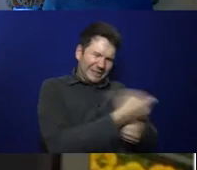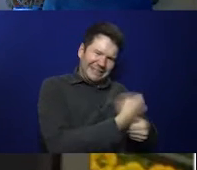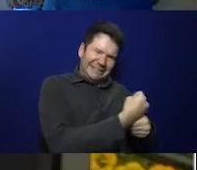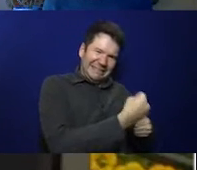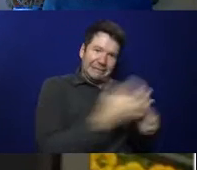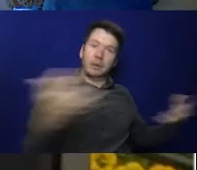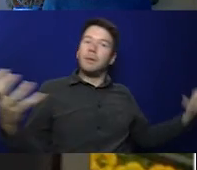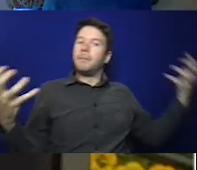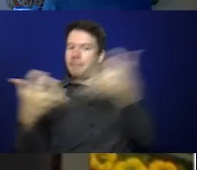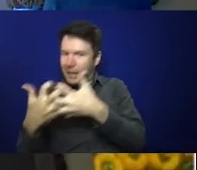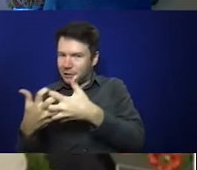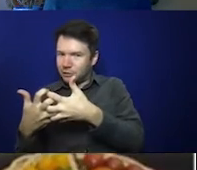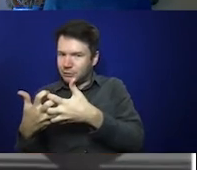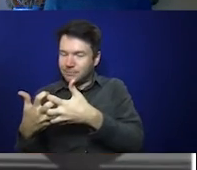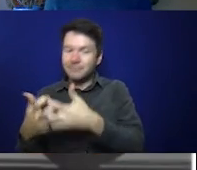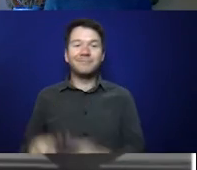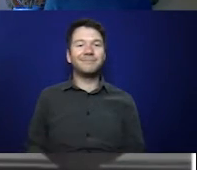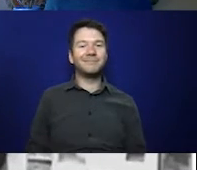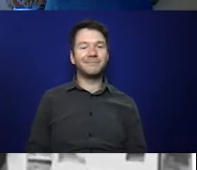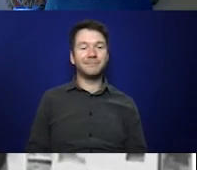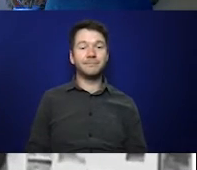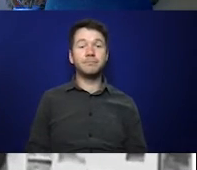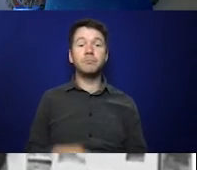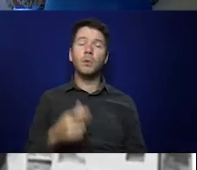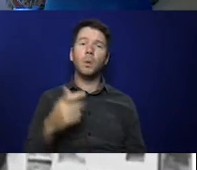population.